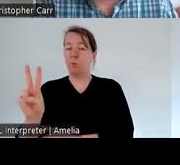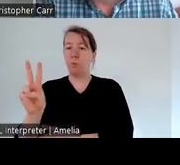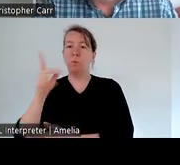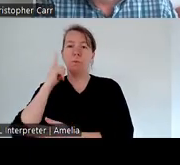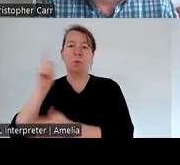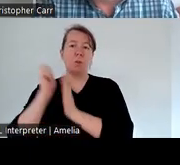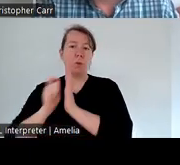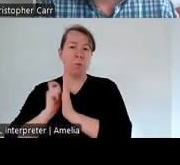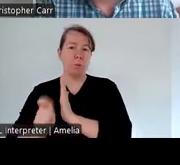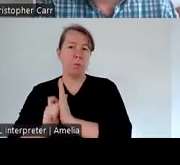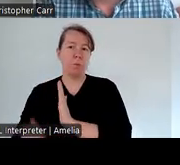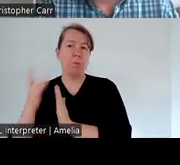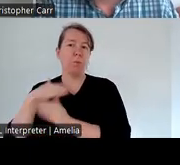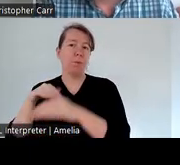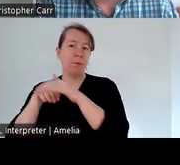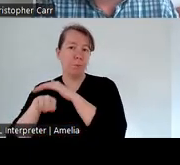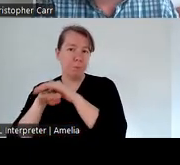recording information about accessibility using free text.